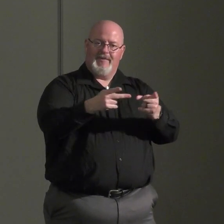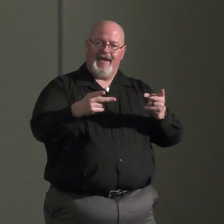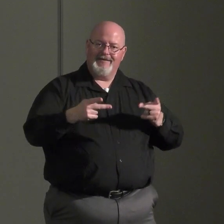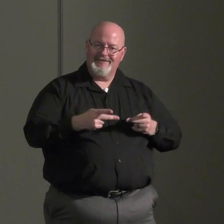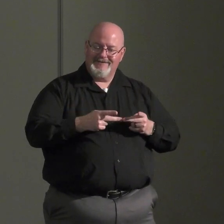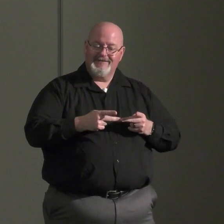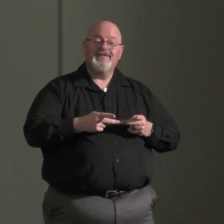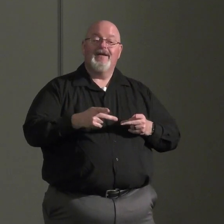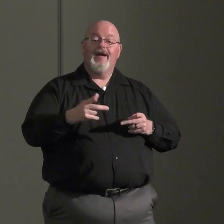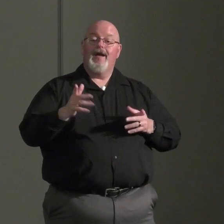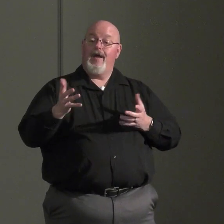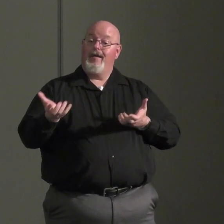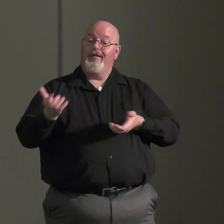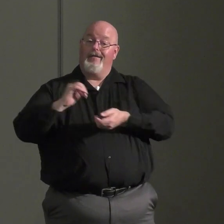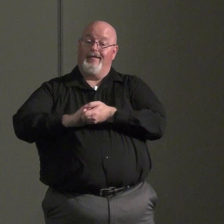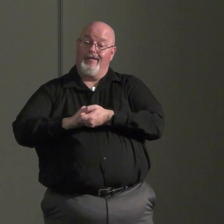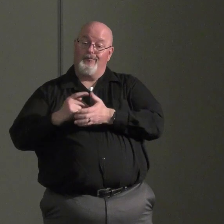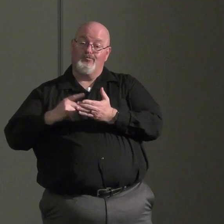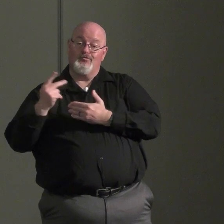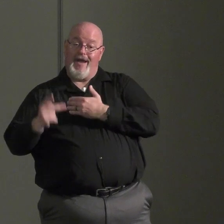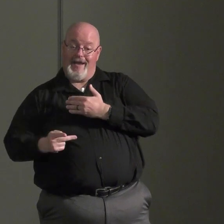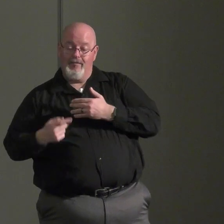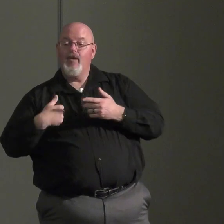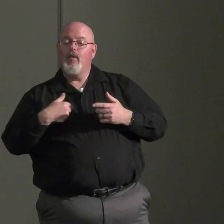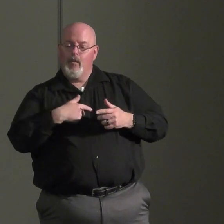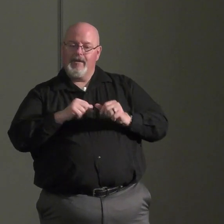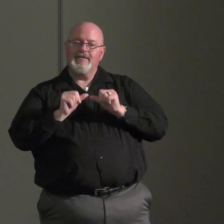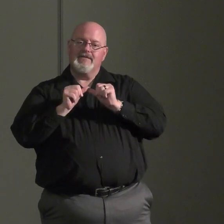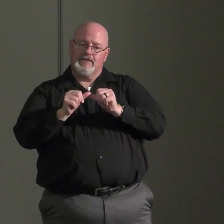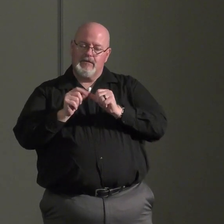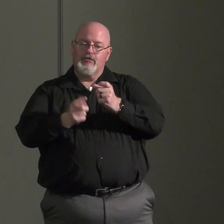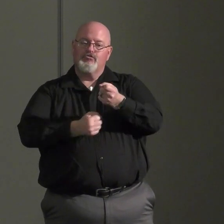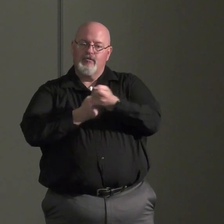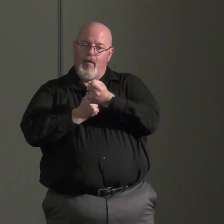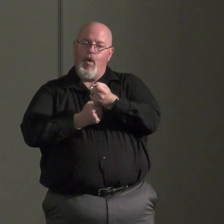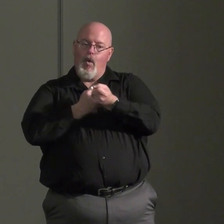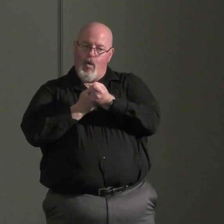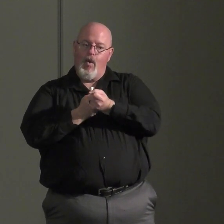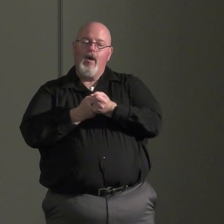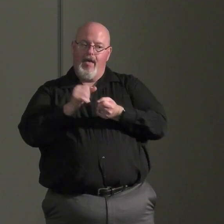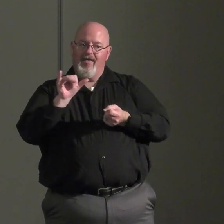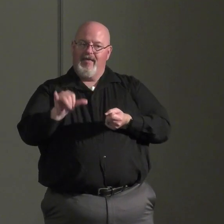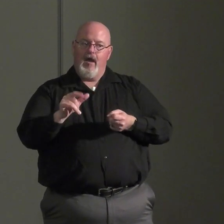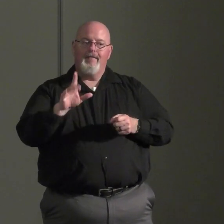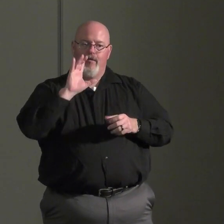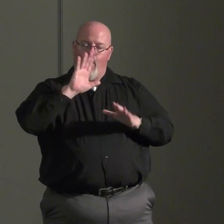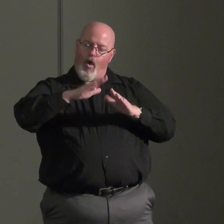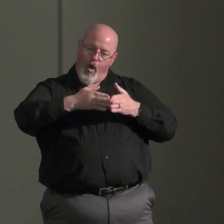our companion programs we continue to support the notion that it is for all ages and all